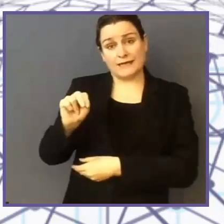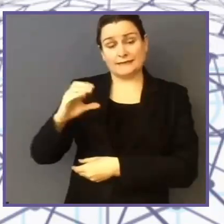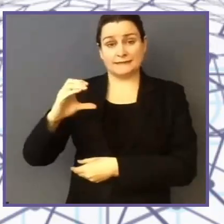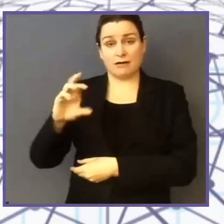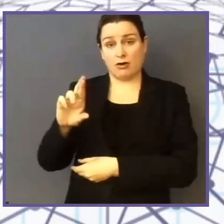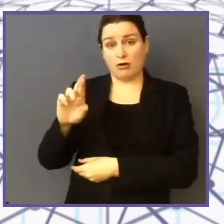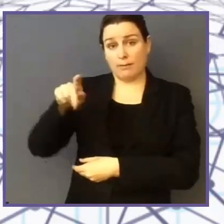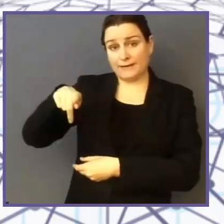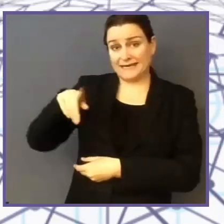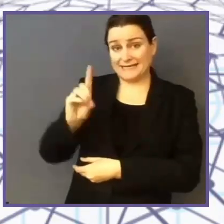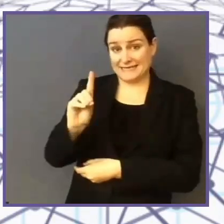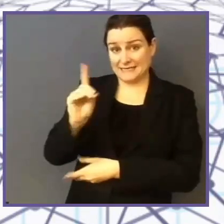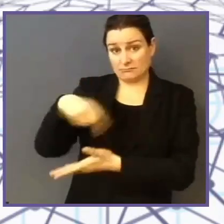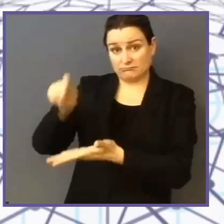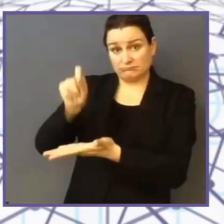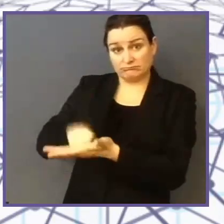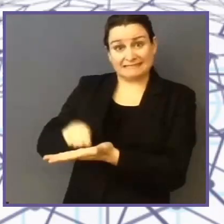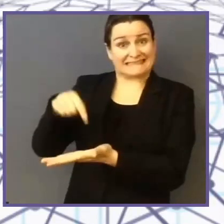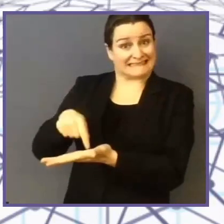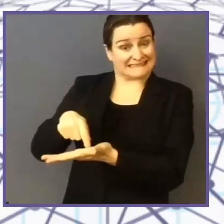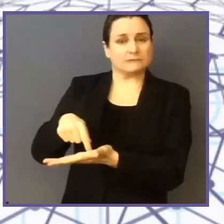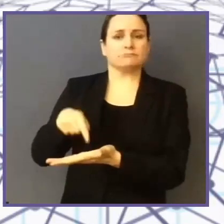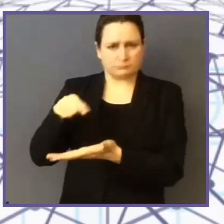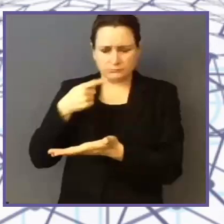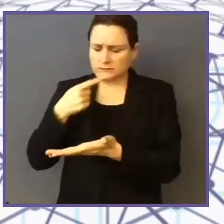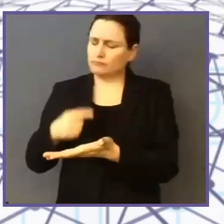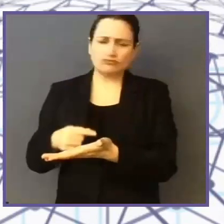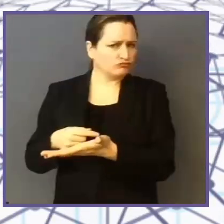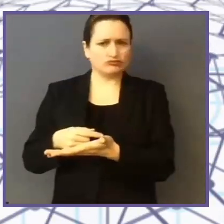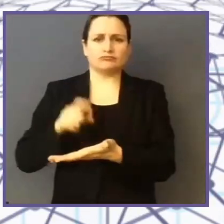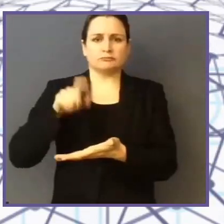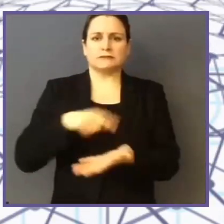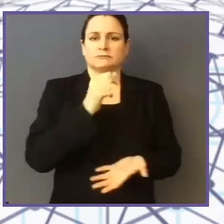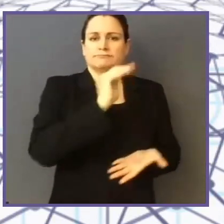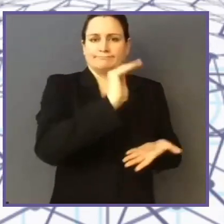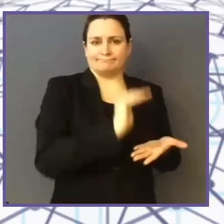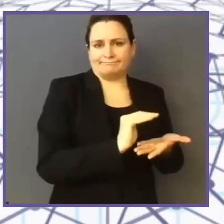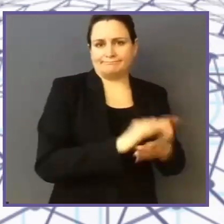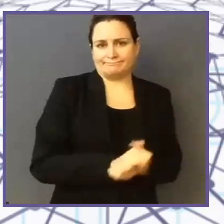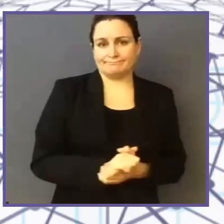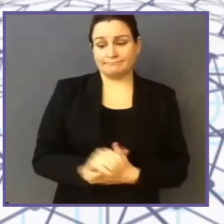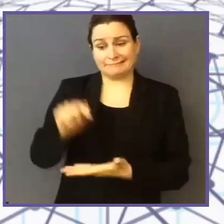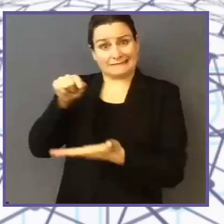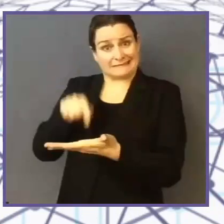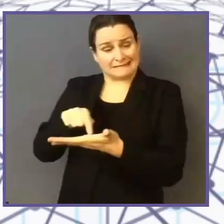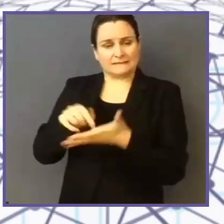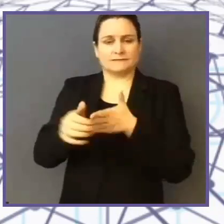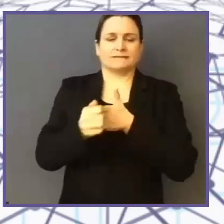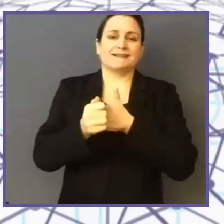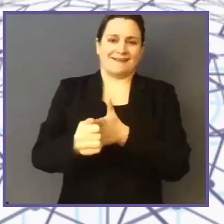The Special Rapporteur on the Rights of Persons with Disabilities in her report on disability